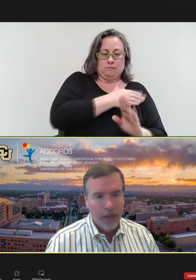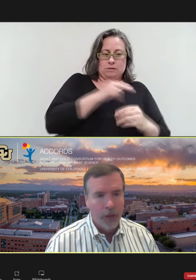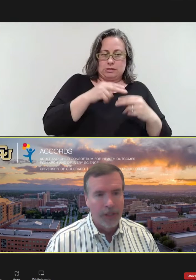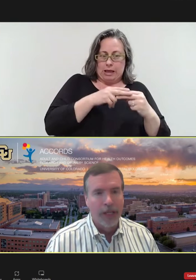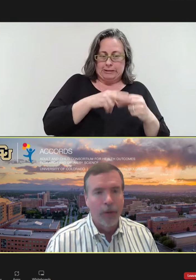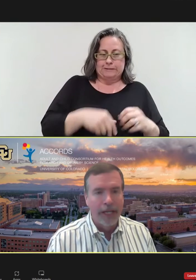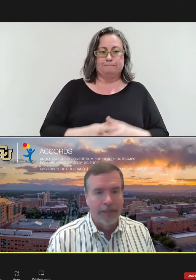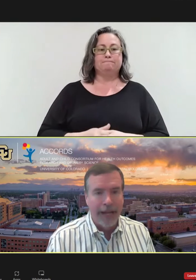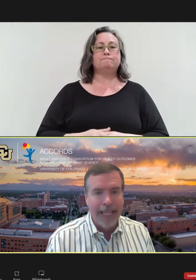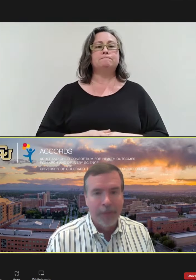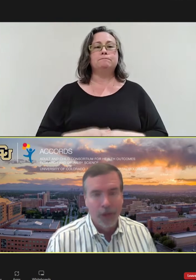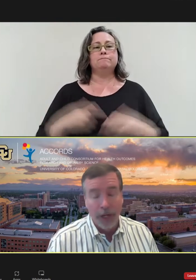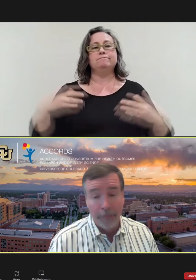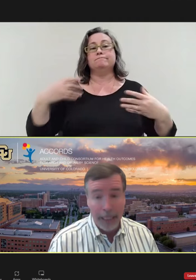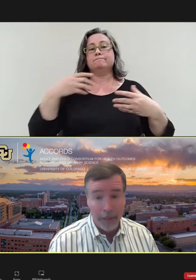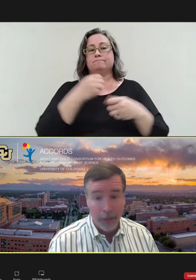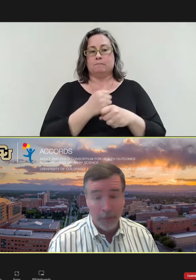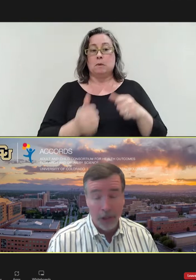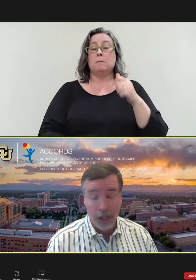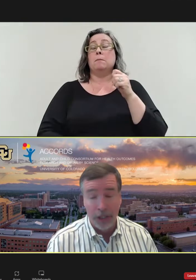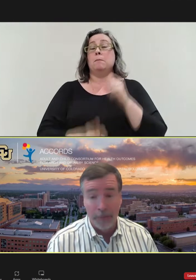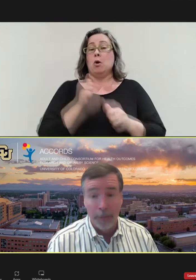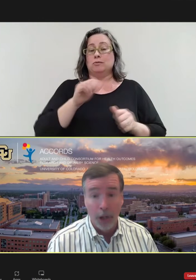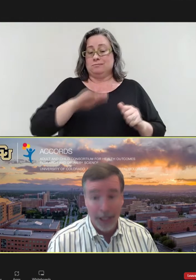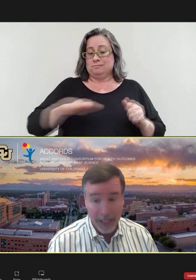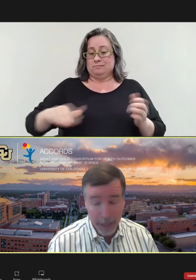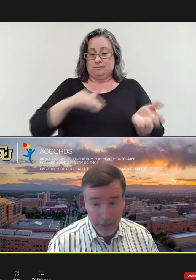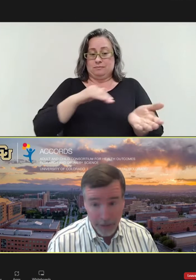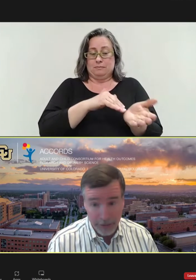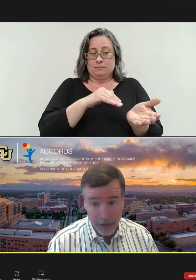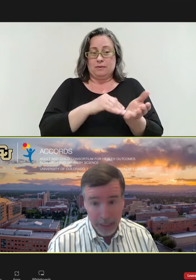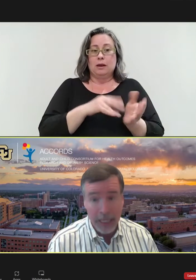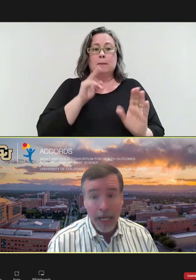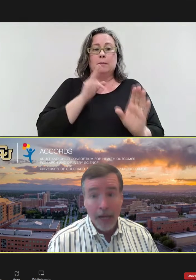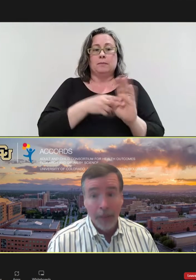So, to summarize, the vast majority of pediatricians participate in VFC believe